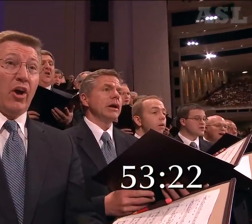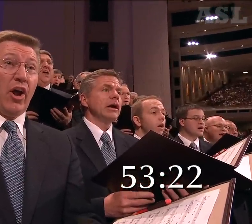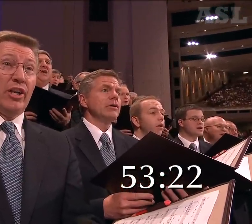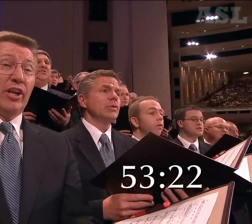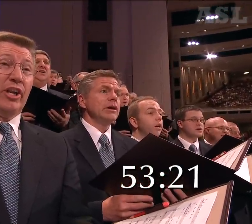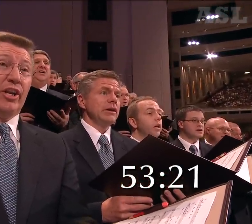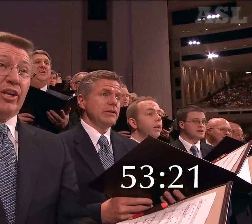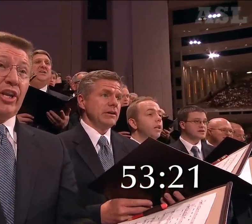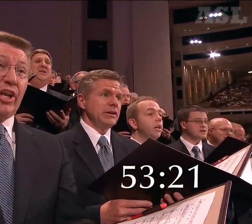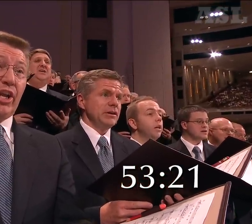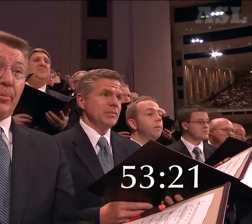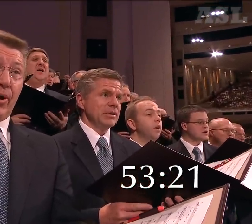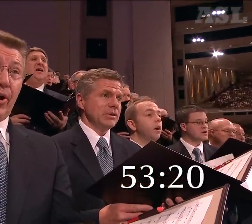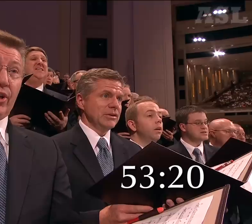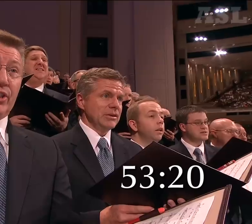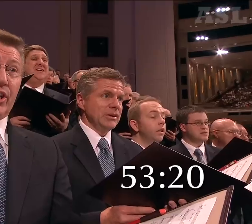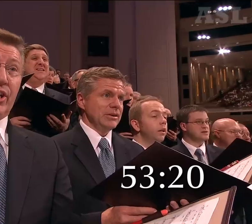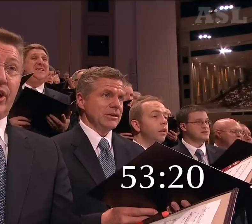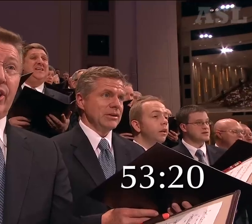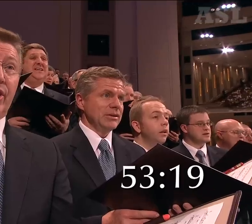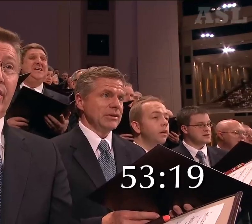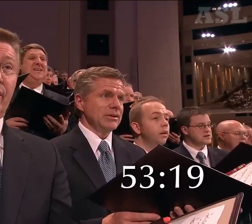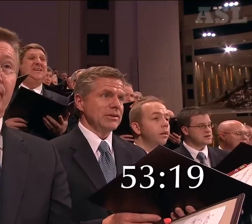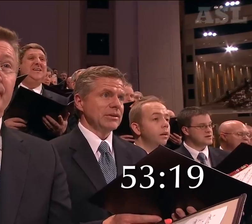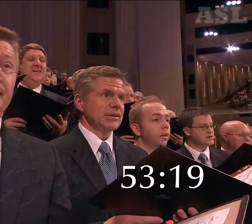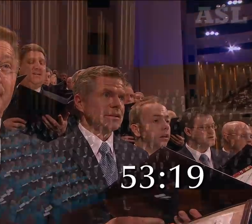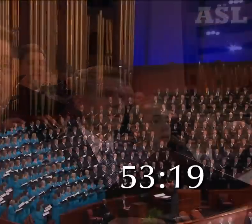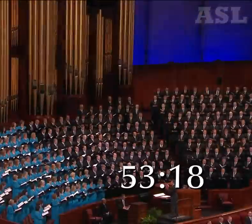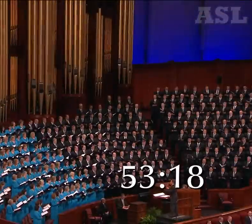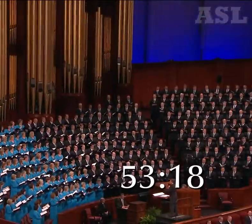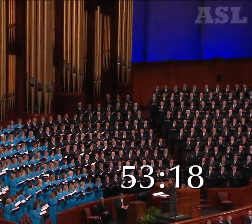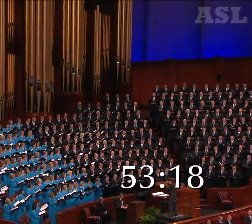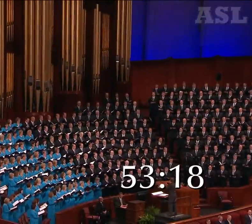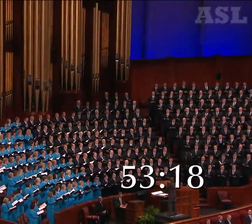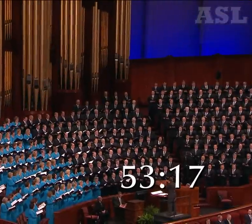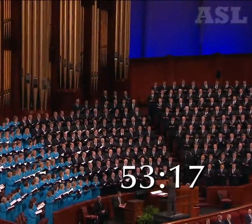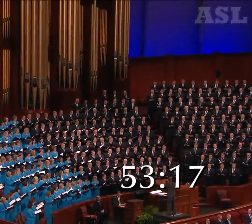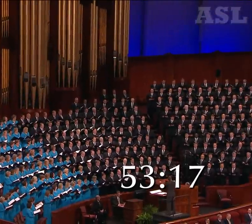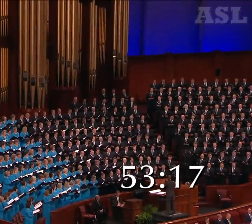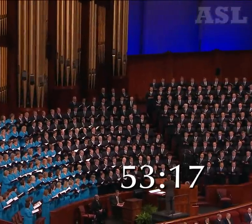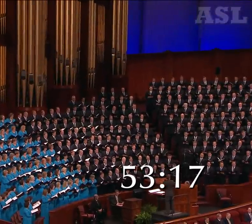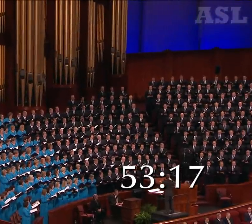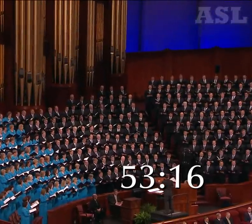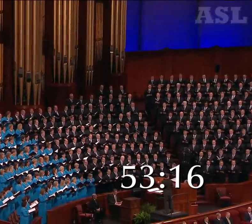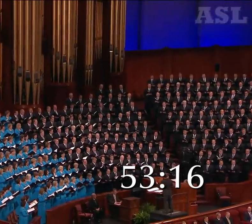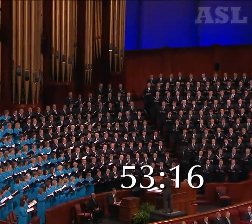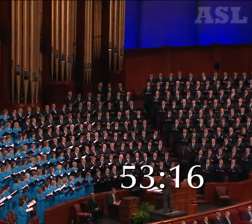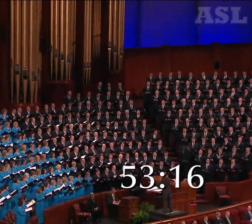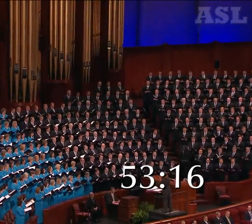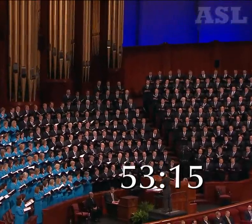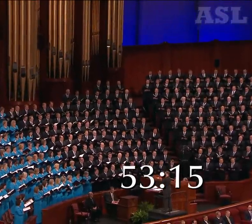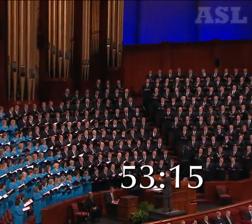THIS IS THE ENGLISH CLOSED CAPTION CHANNEL OF THE CHURCH OF JESUS CHRIST OF LATTER-DAY SAINTS.